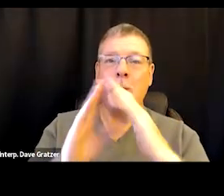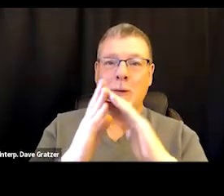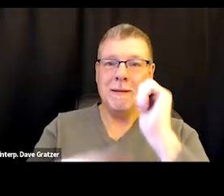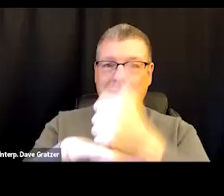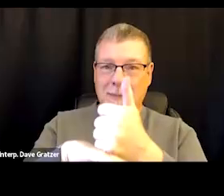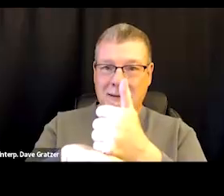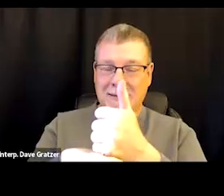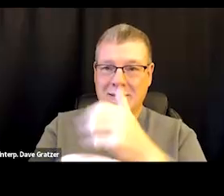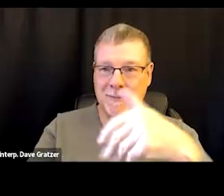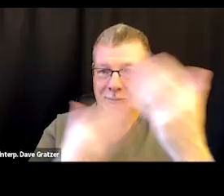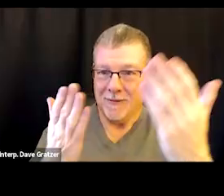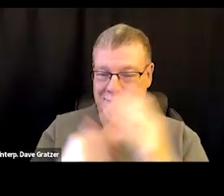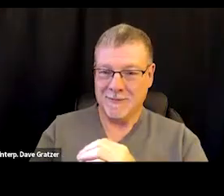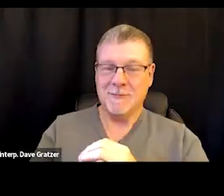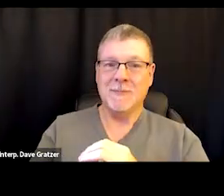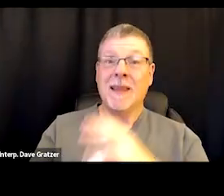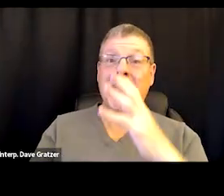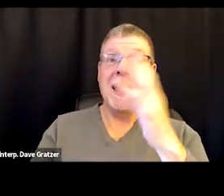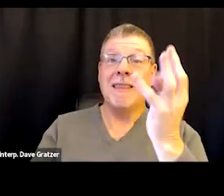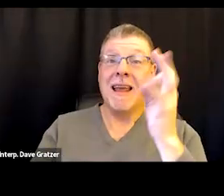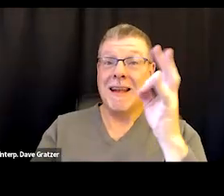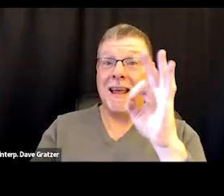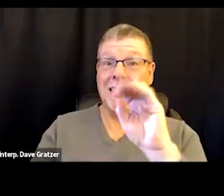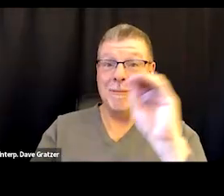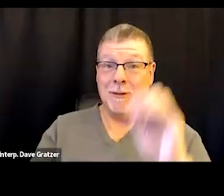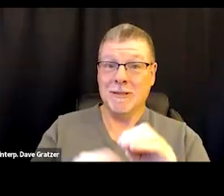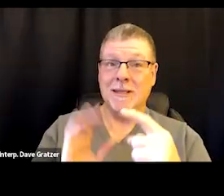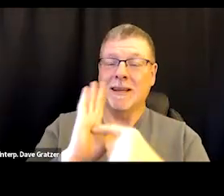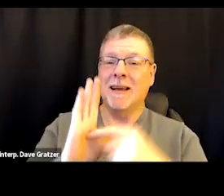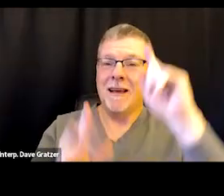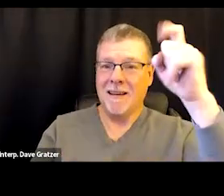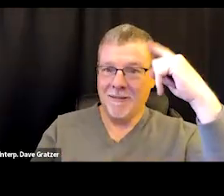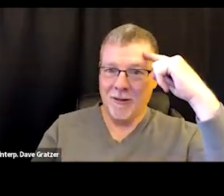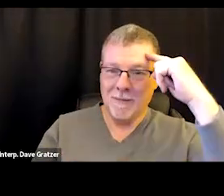organizations, and then 19% of you representing government and policy.